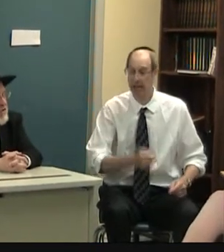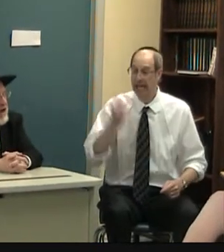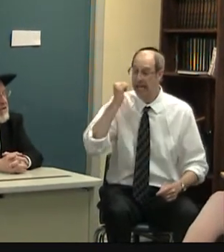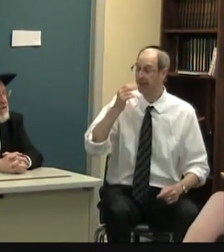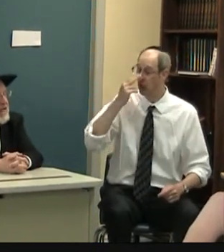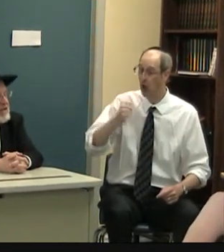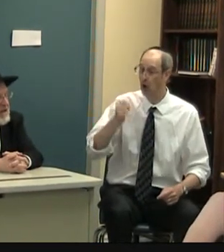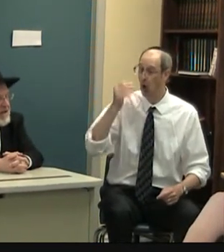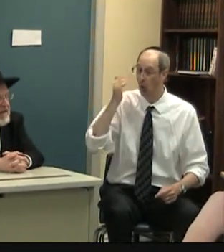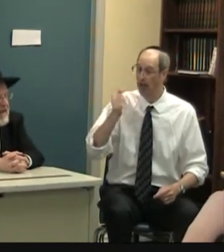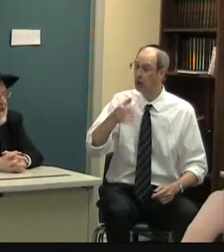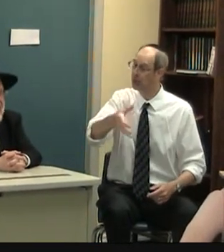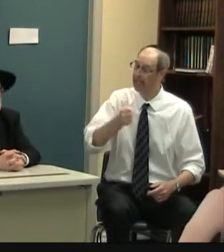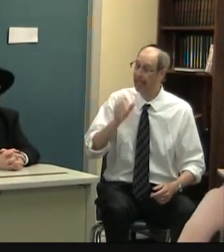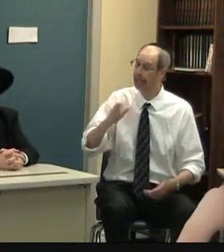why did you take his money and He says